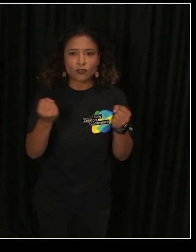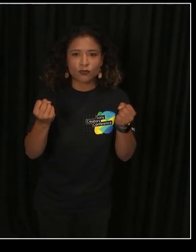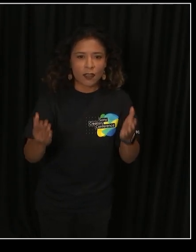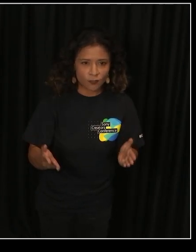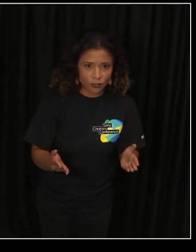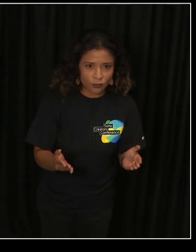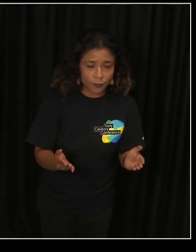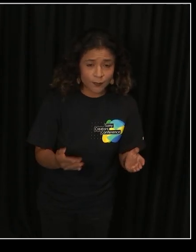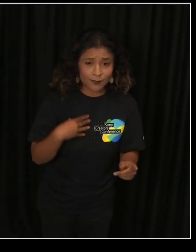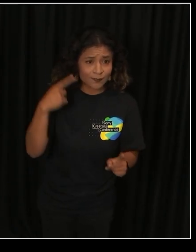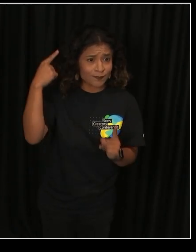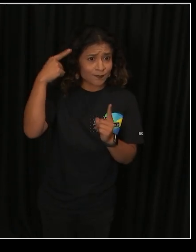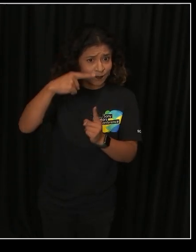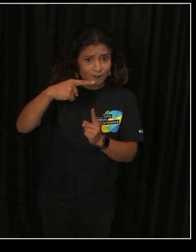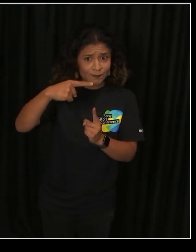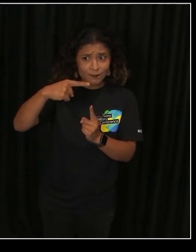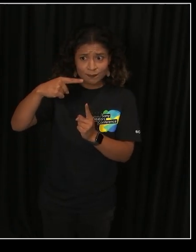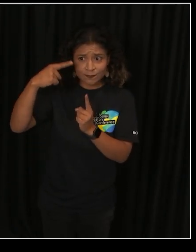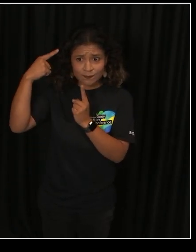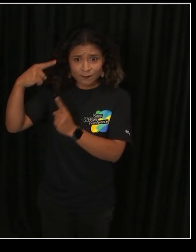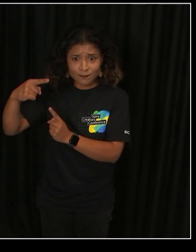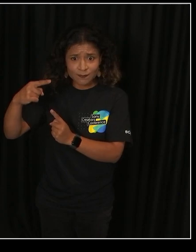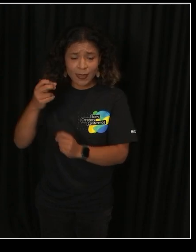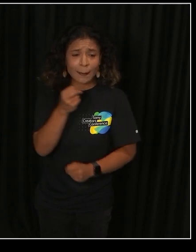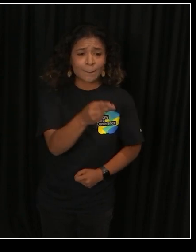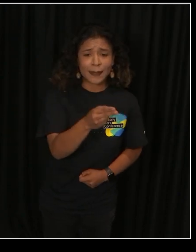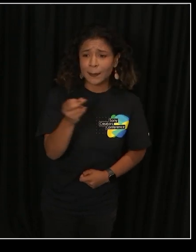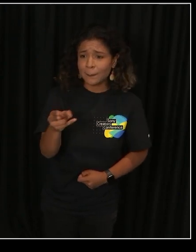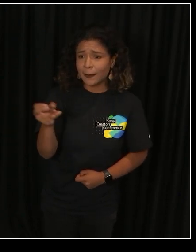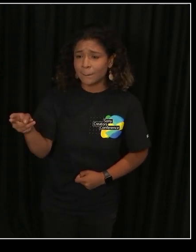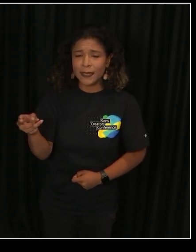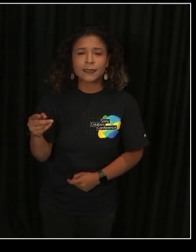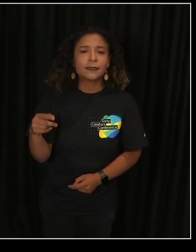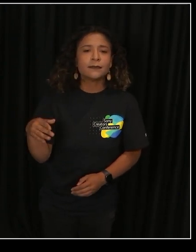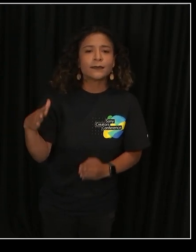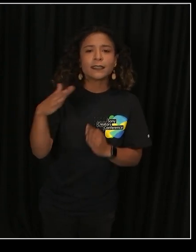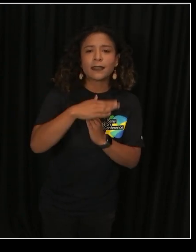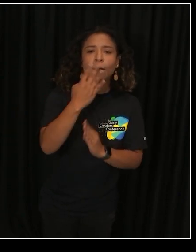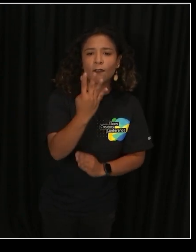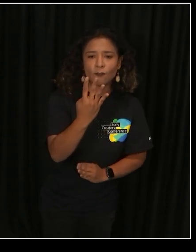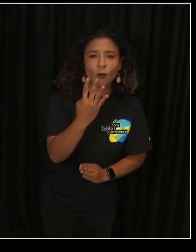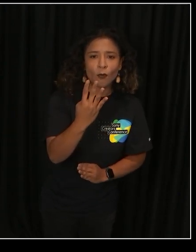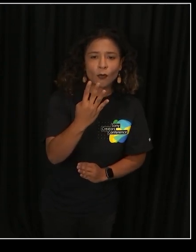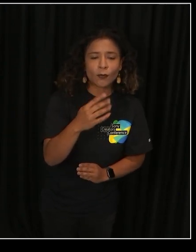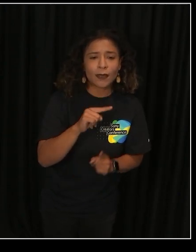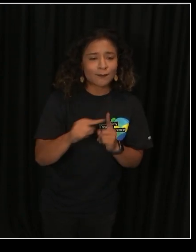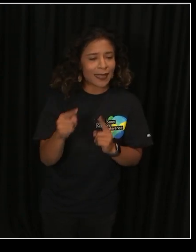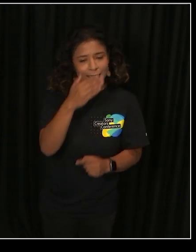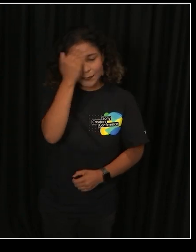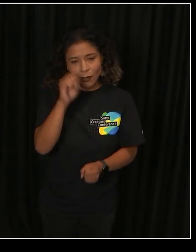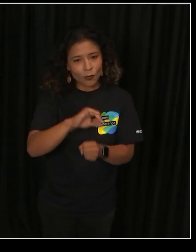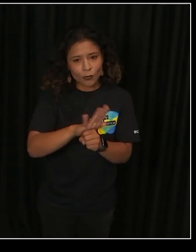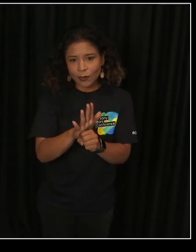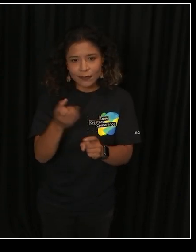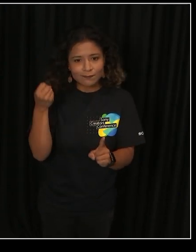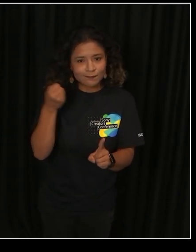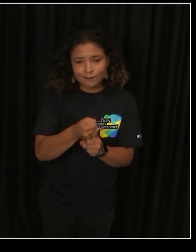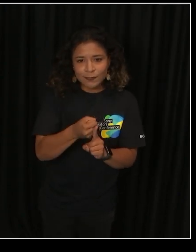The goal was to beat four of the top drivers in the world. Due to the pandemic, we were limited to finding top drivers in Japan,